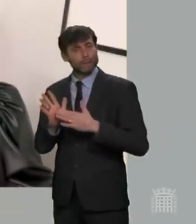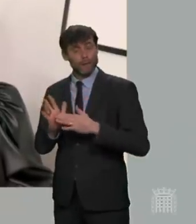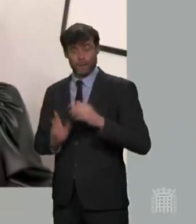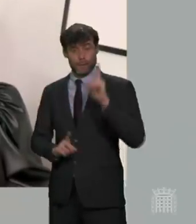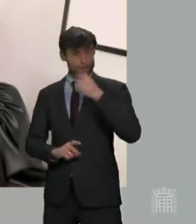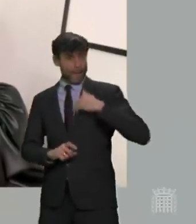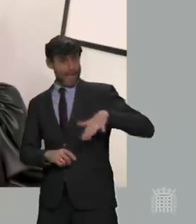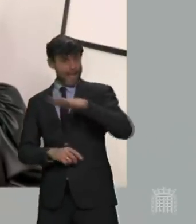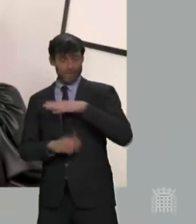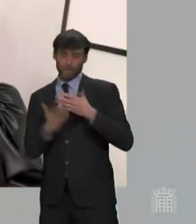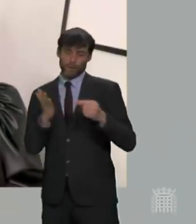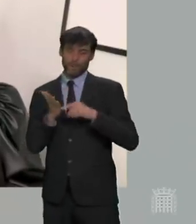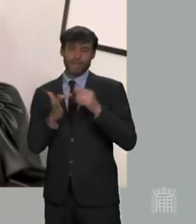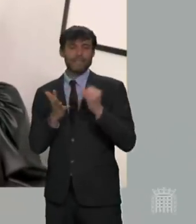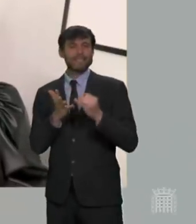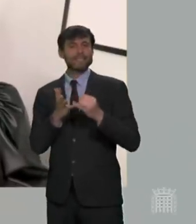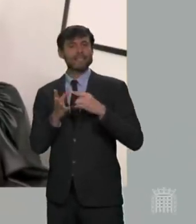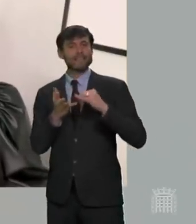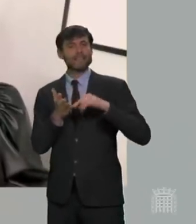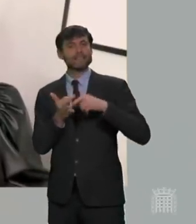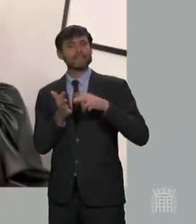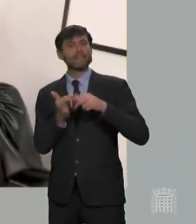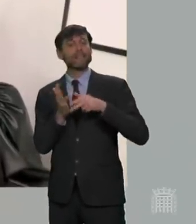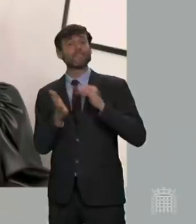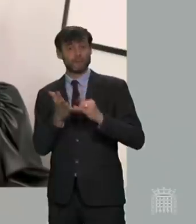have had to keep their salons shut despite shrinking Government support,